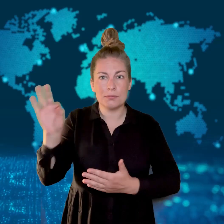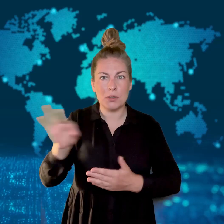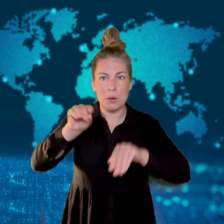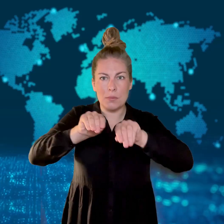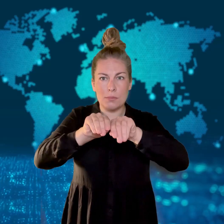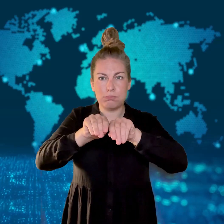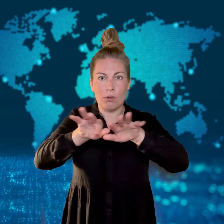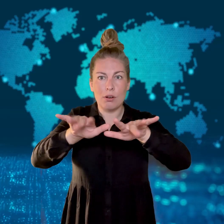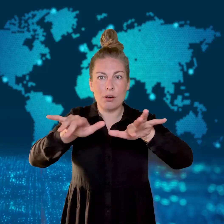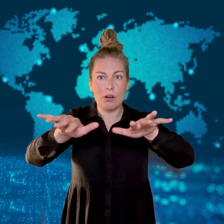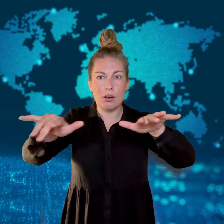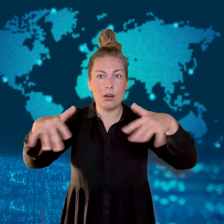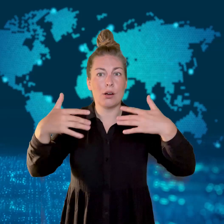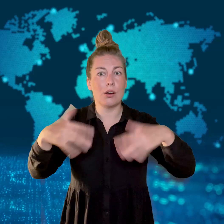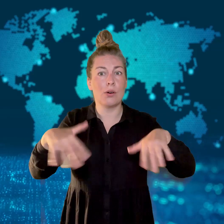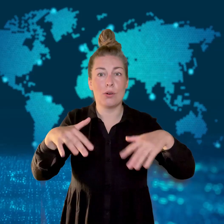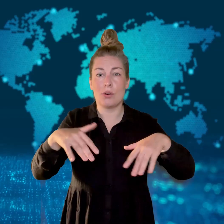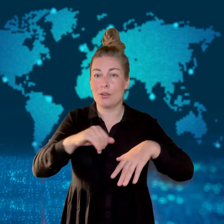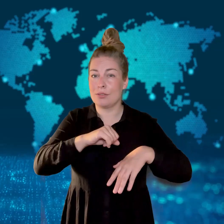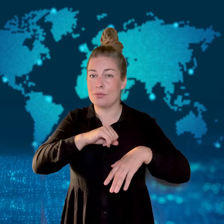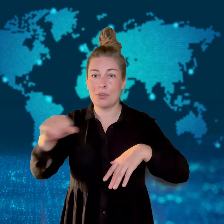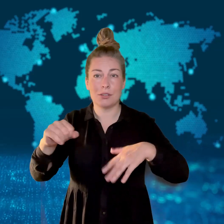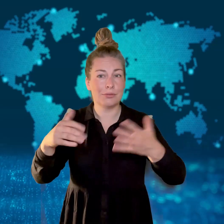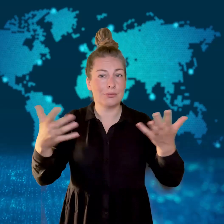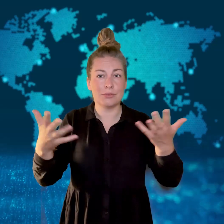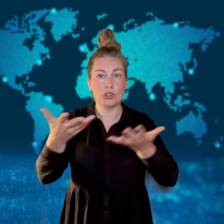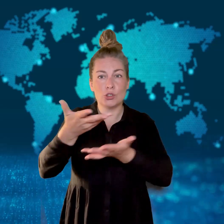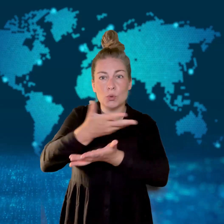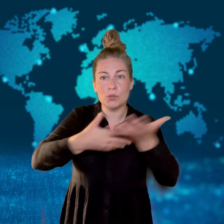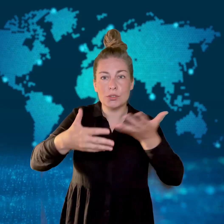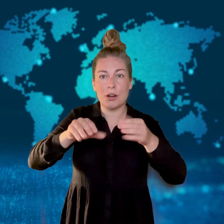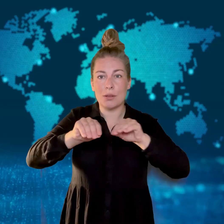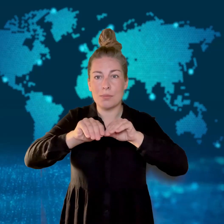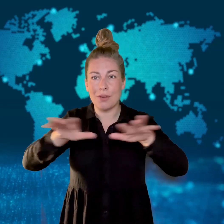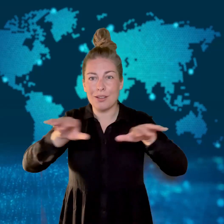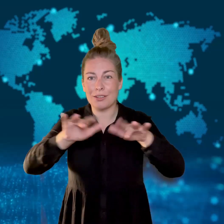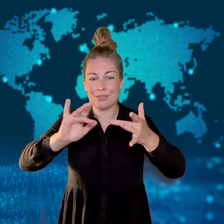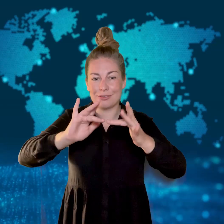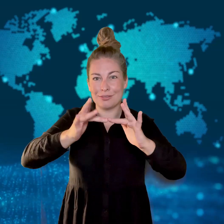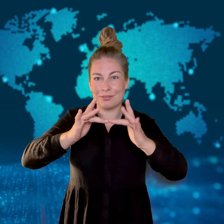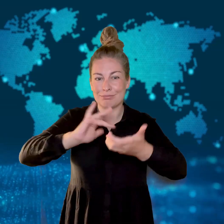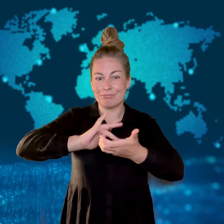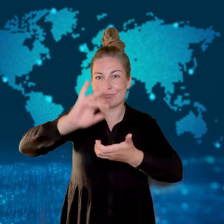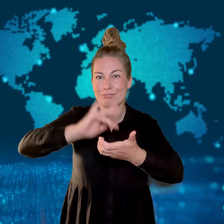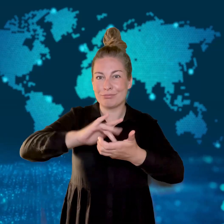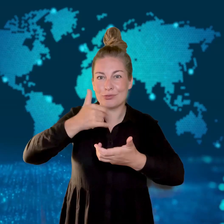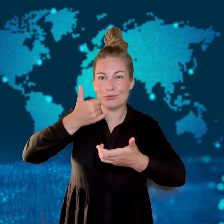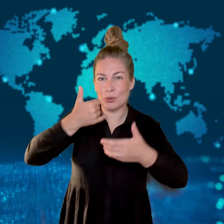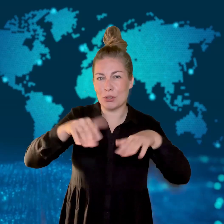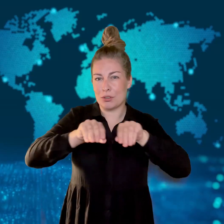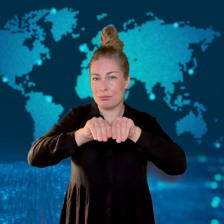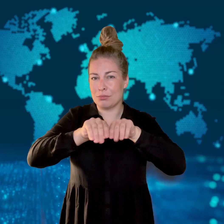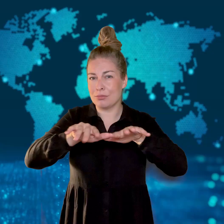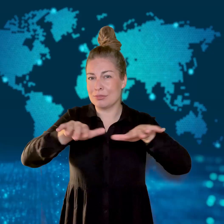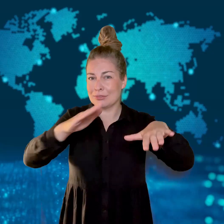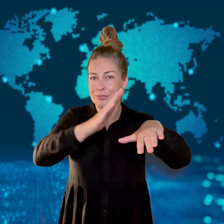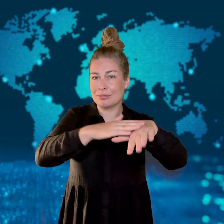The accident occurred in Burlington, south of the city of Toronto.